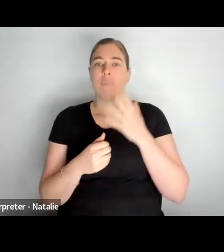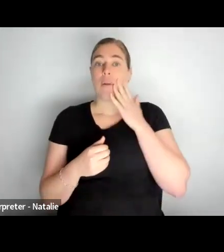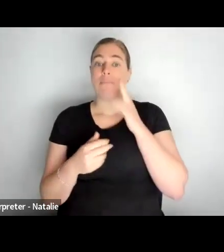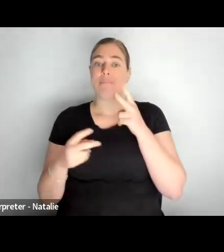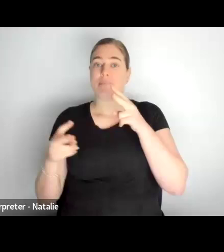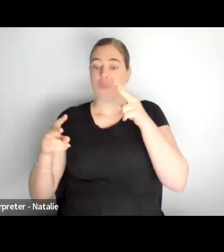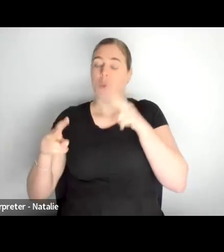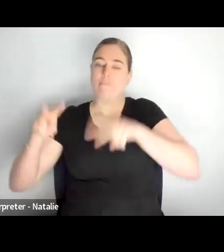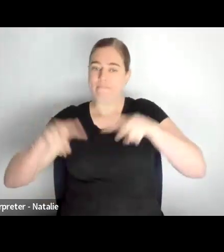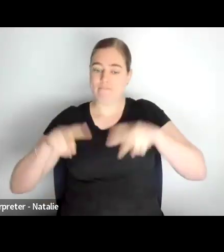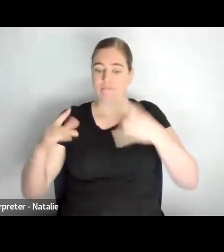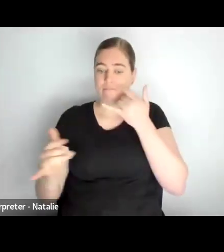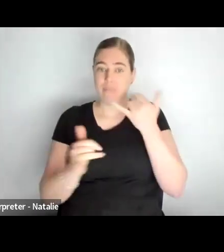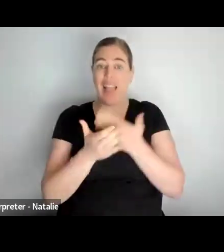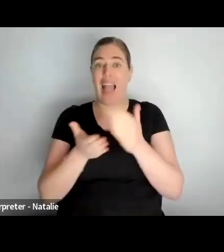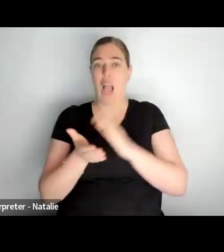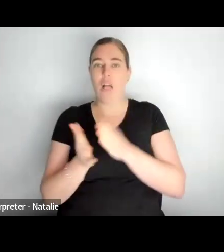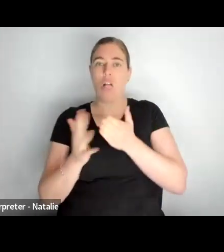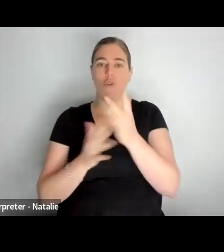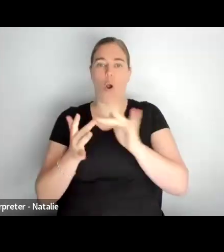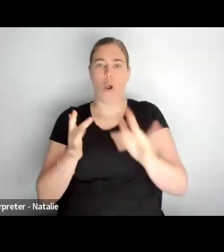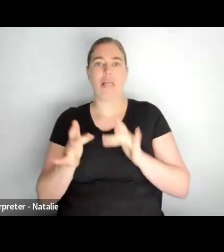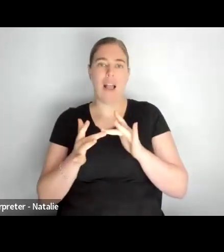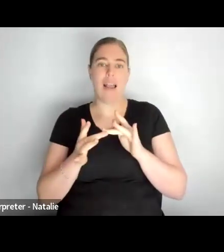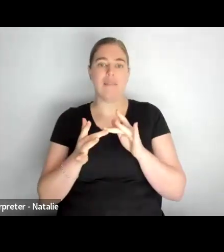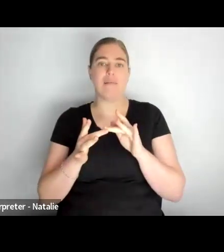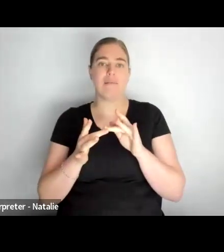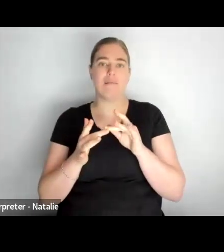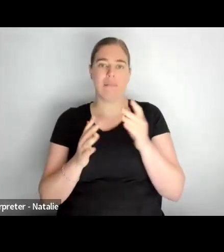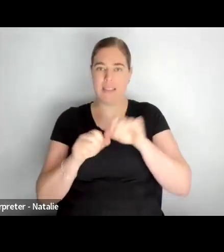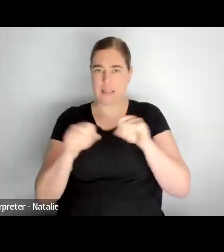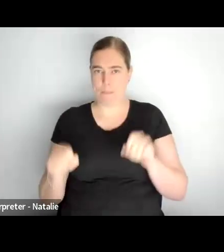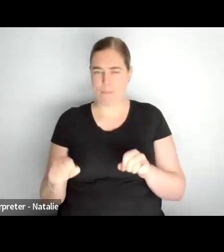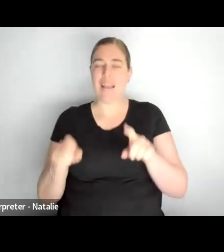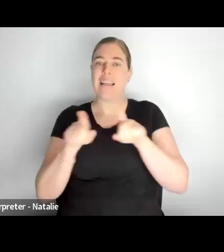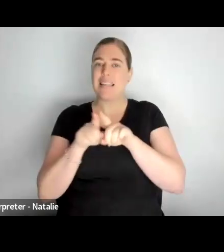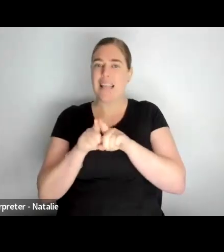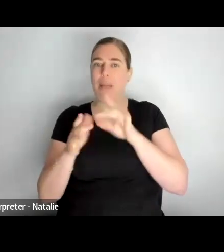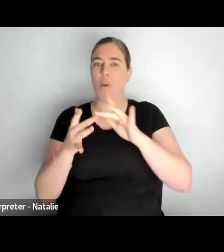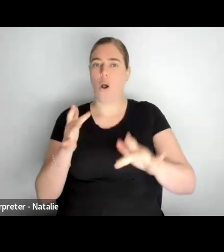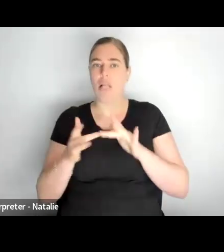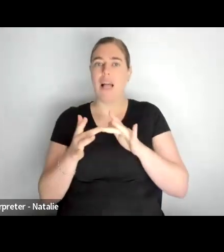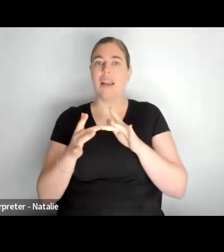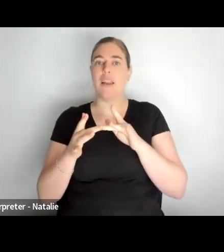Australia's online application management system - the same online portal that you will use to apply